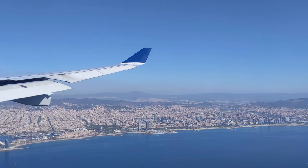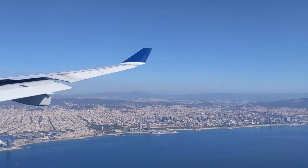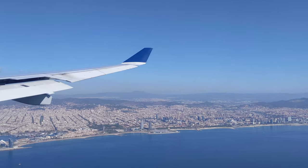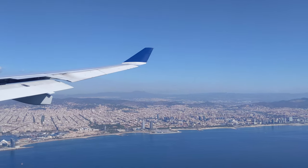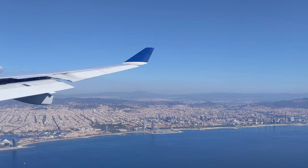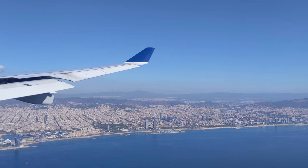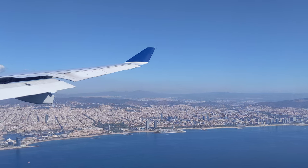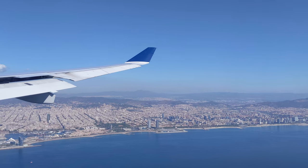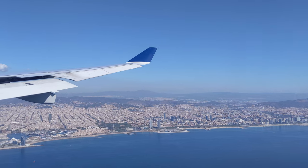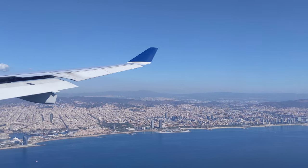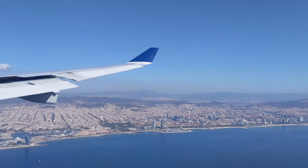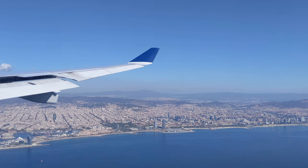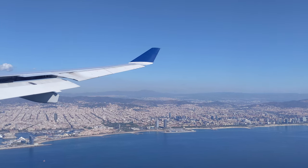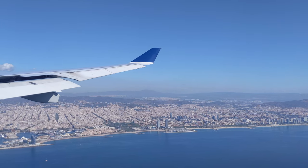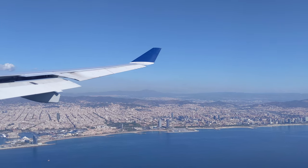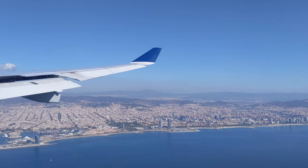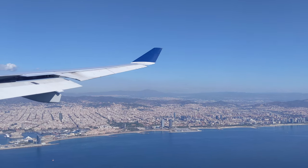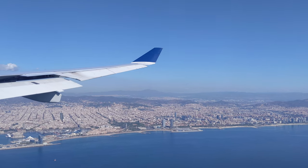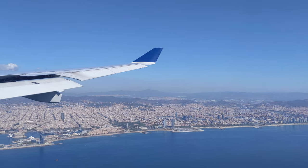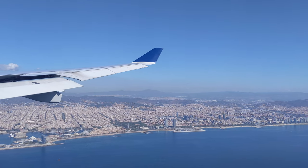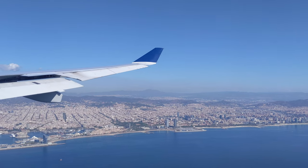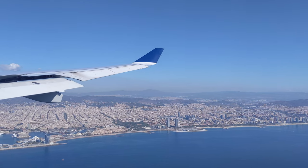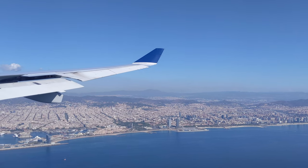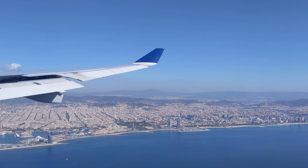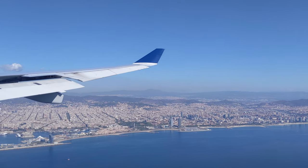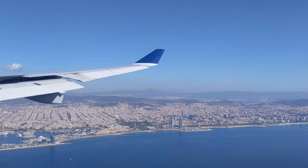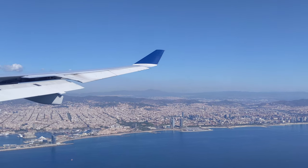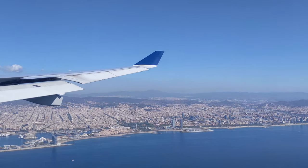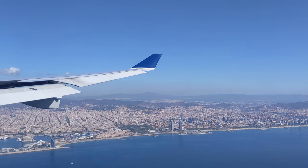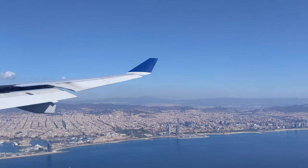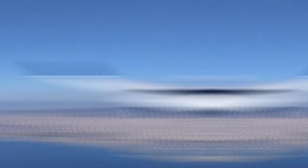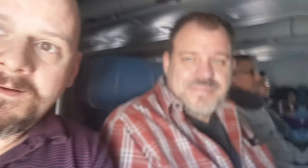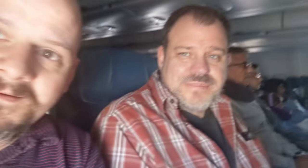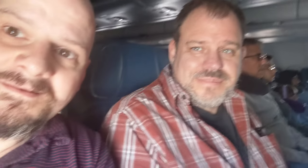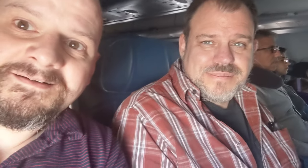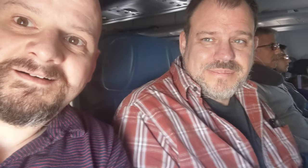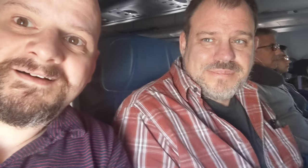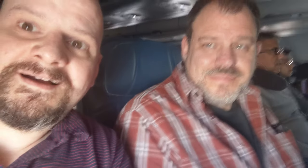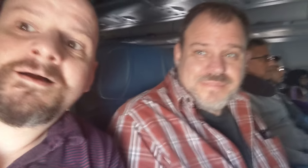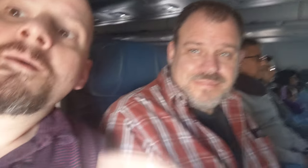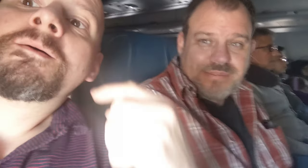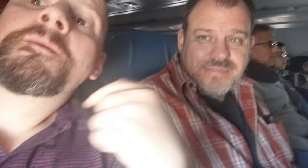[UNCLEAR P.A. ANNOUNCEMENT] Once again, the back seat must be in the original position.